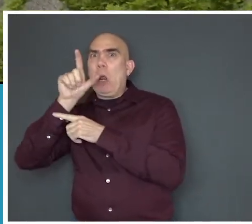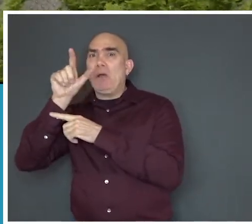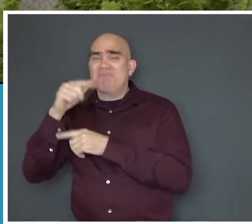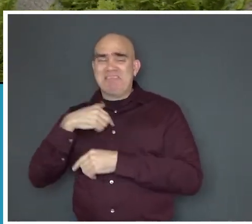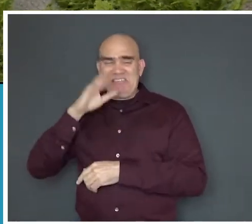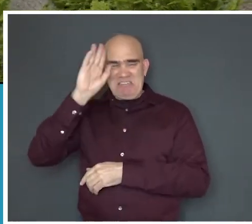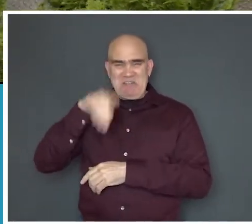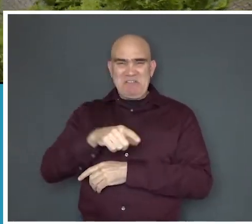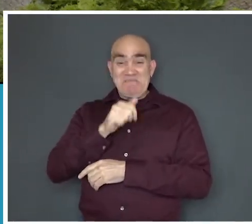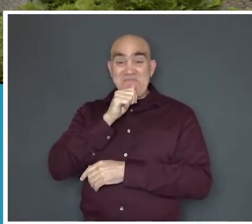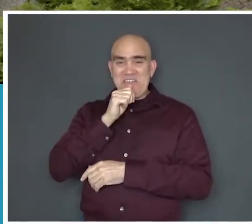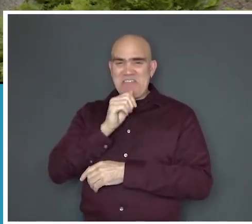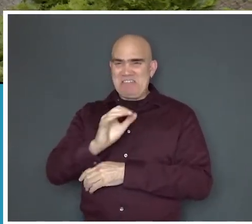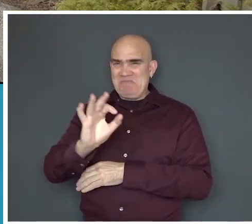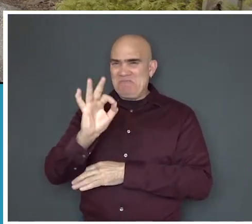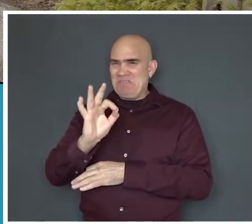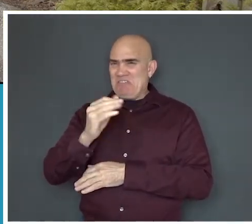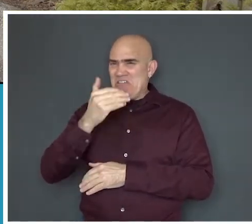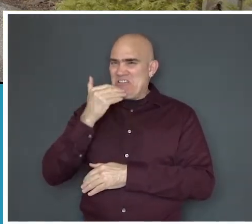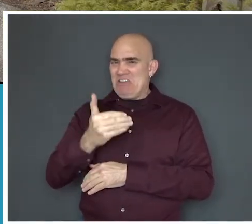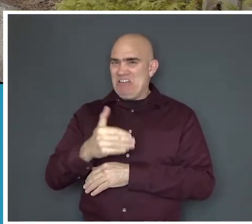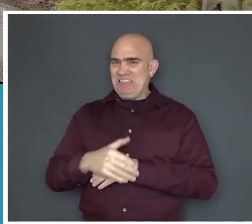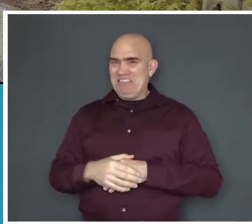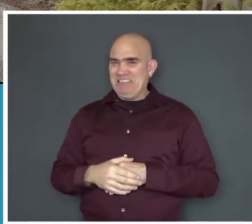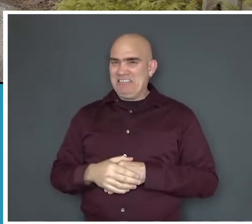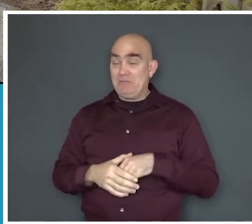I knew this mystery was good. Oh look, an animal training.